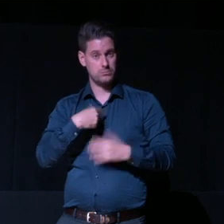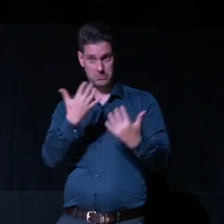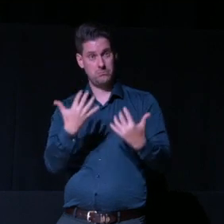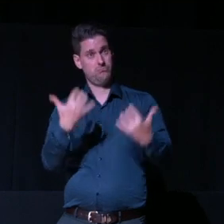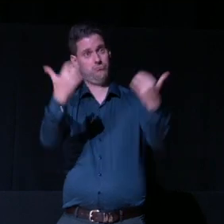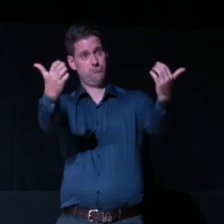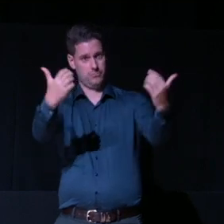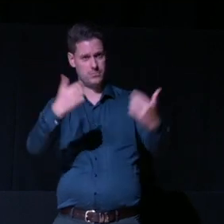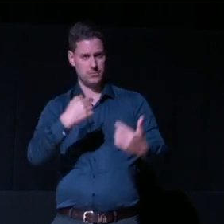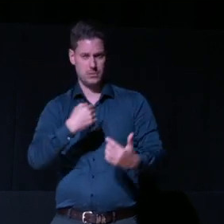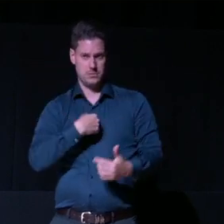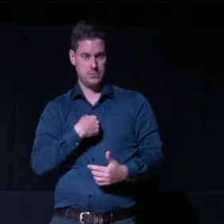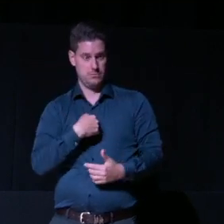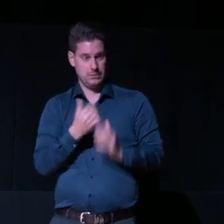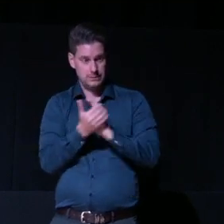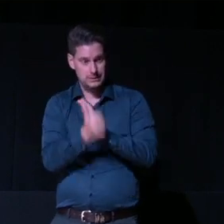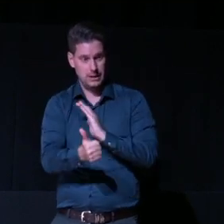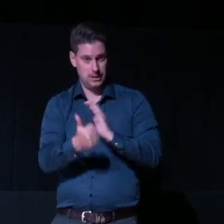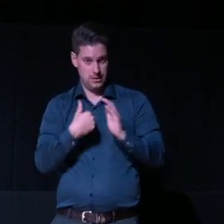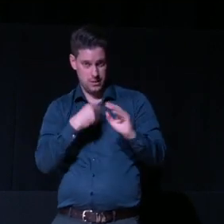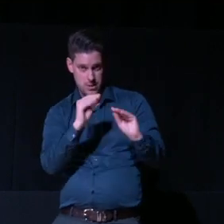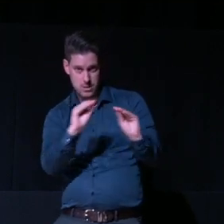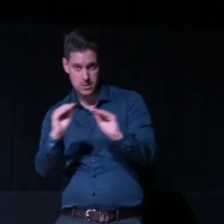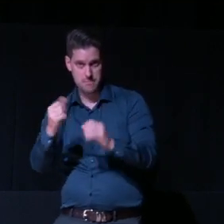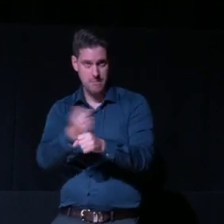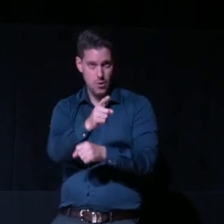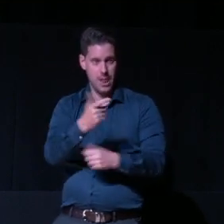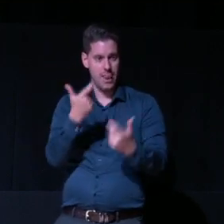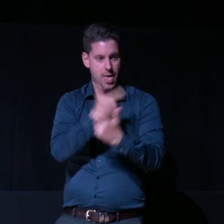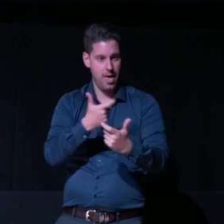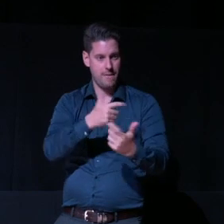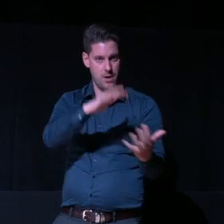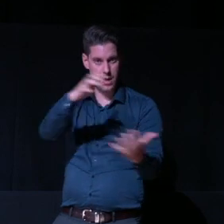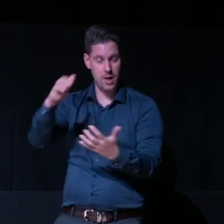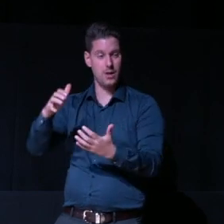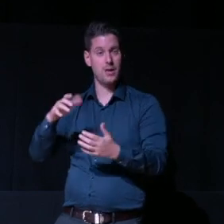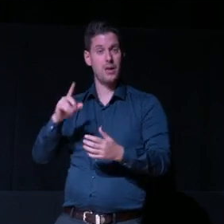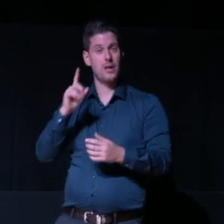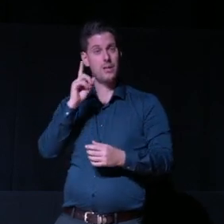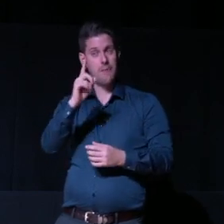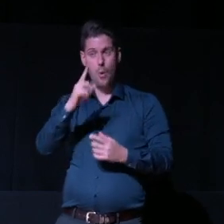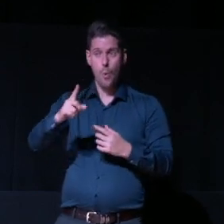and they're skilled and they know how to make people laugh. What they're doing is they're collecting a bunch of people together in a room and going, hey, this thing